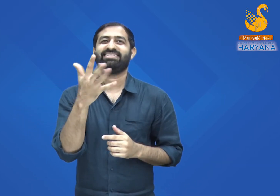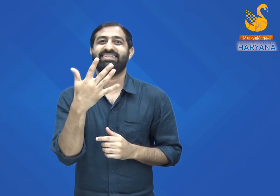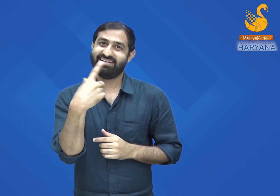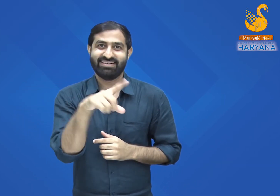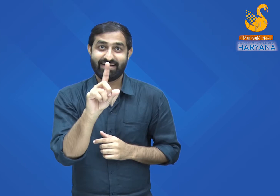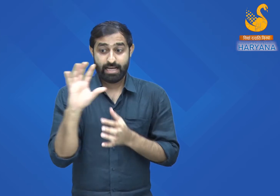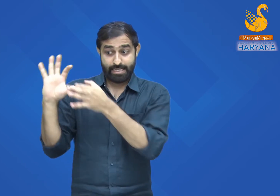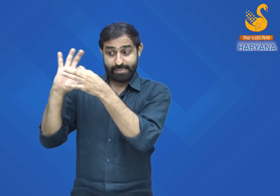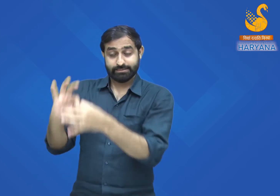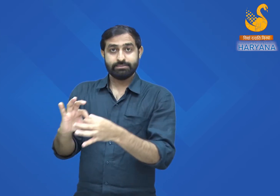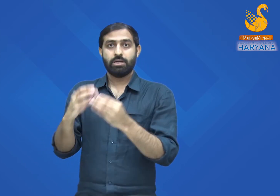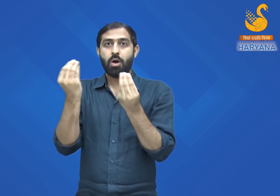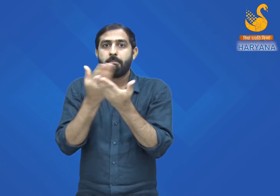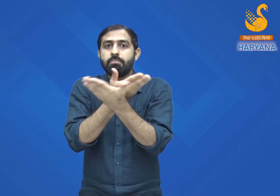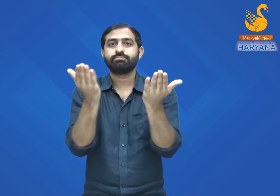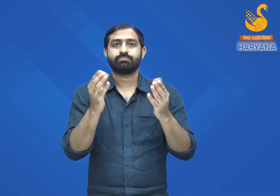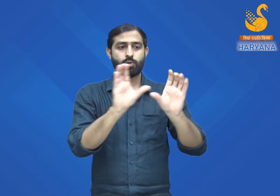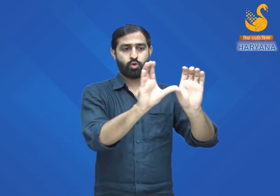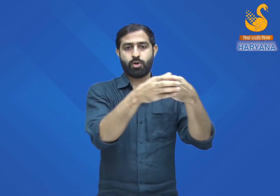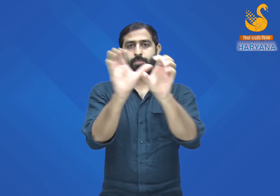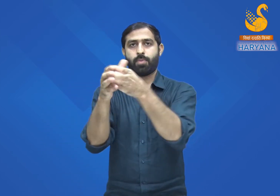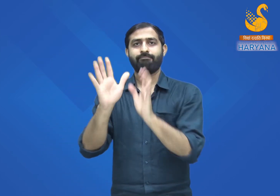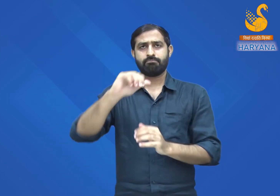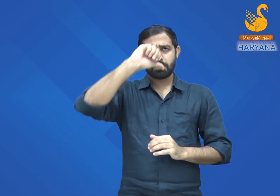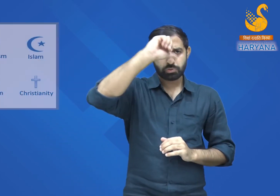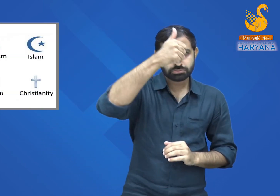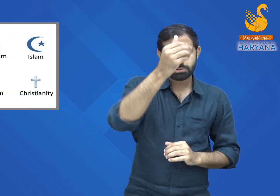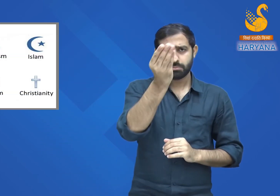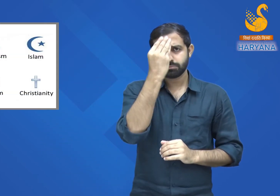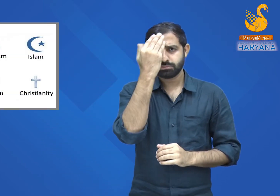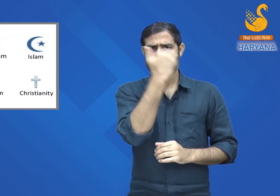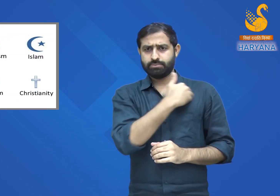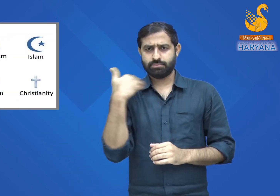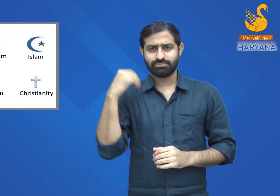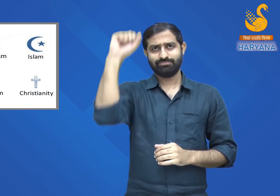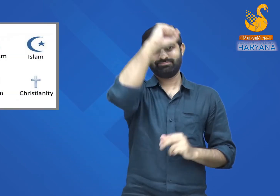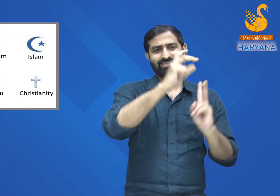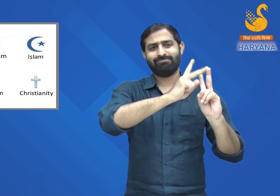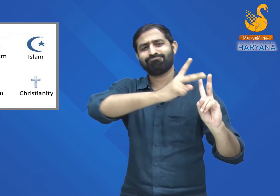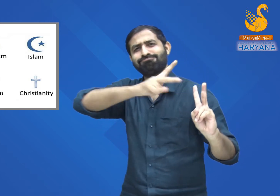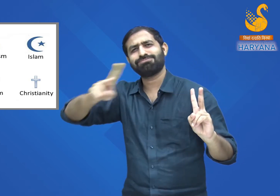We cannot talk about culture without language. There are different groups of communities which follow different religions in India.